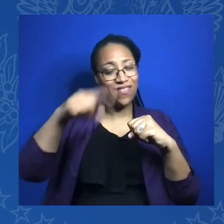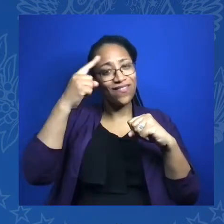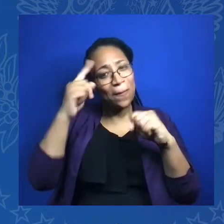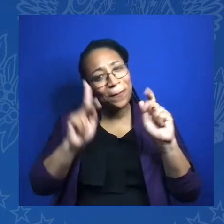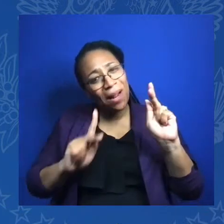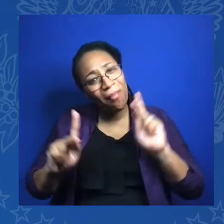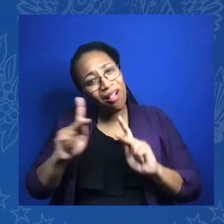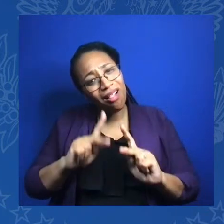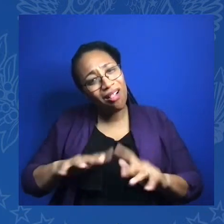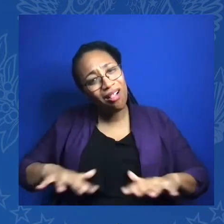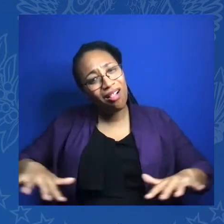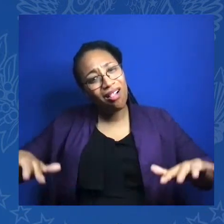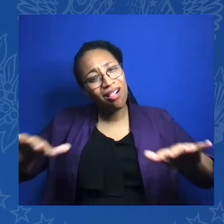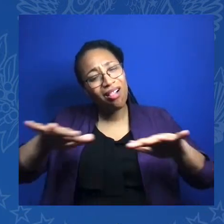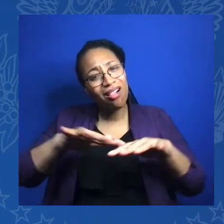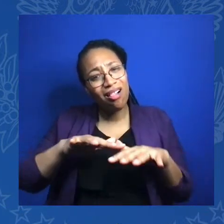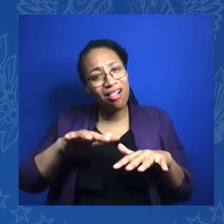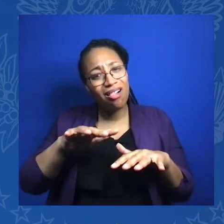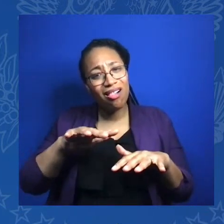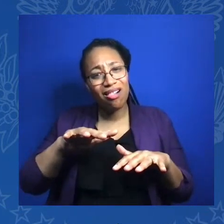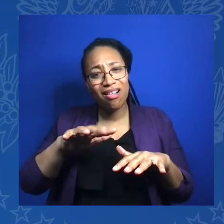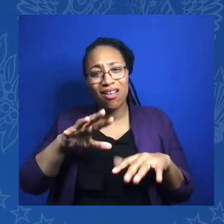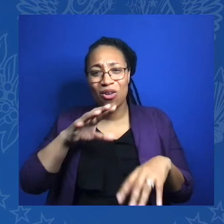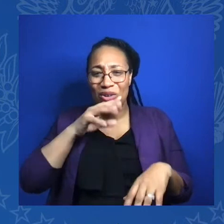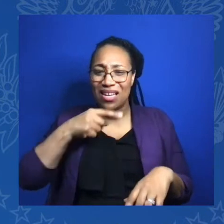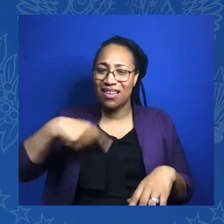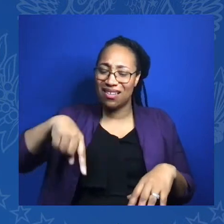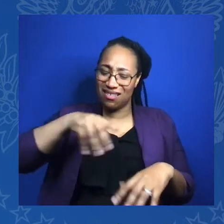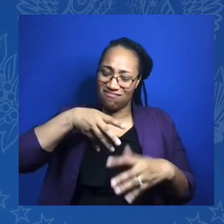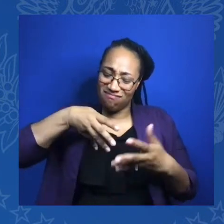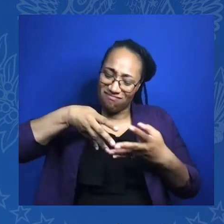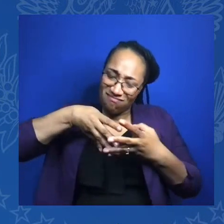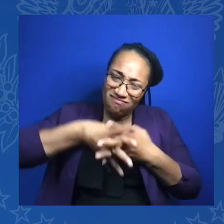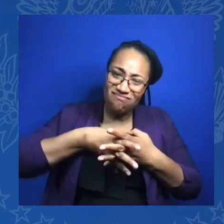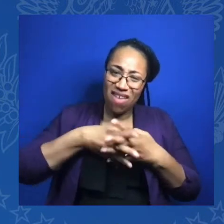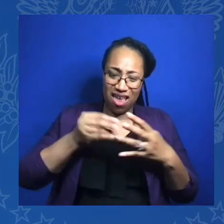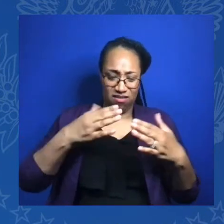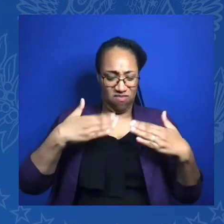and you know it too -- our democracy remains at risk.